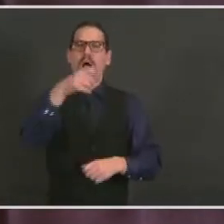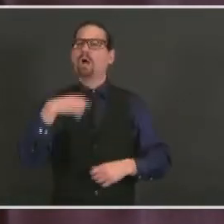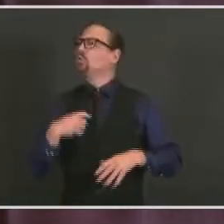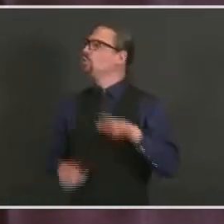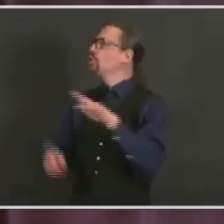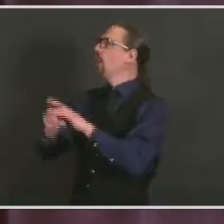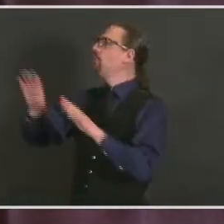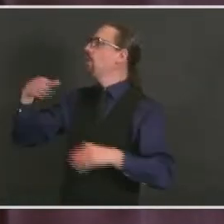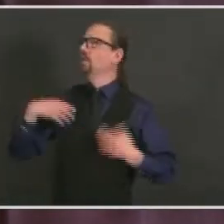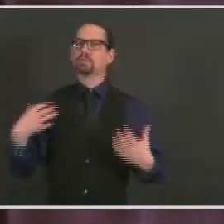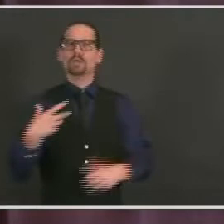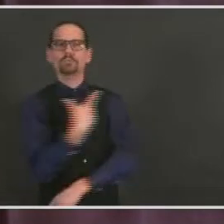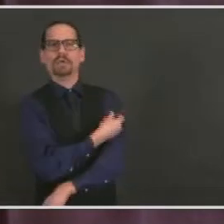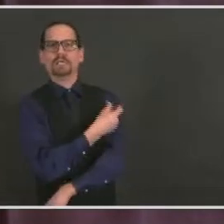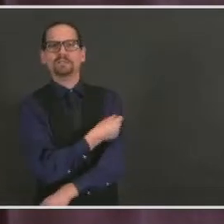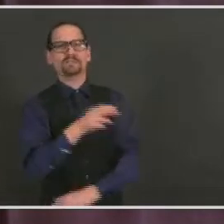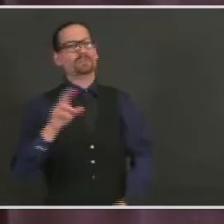WITHOUT AN APPOINTMENT AND GET